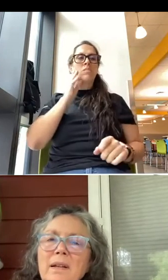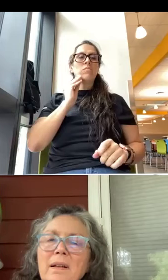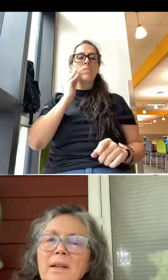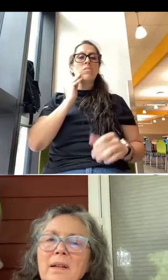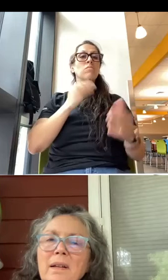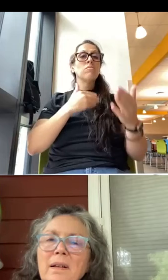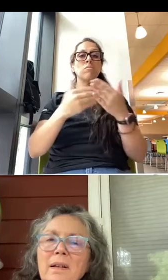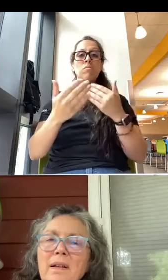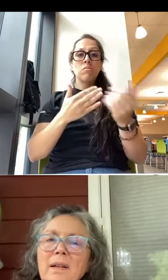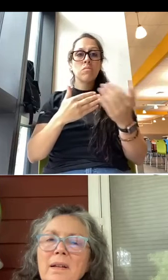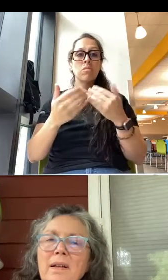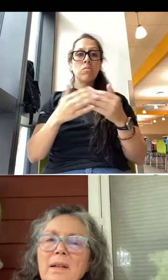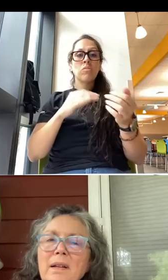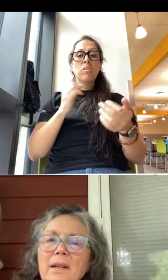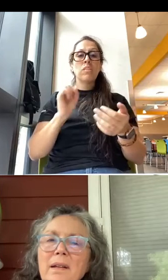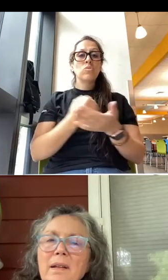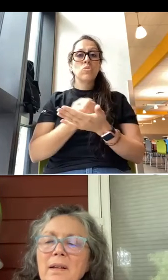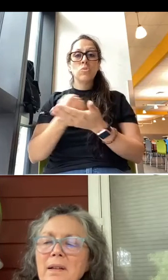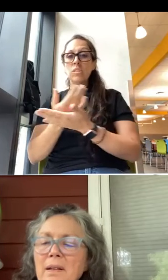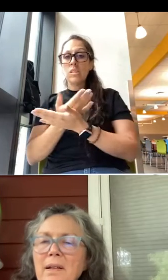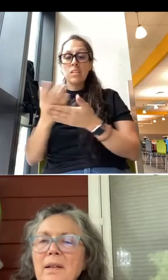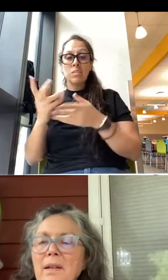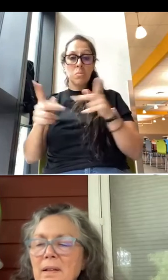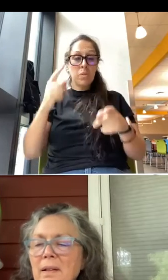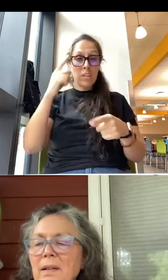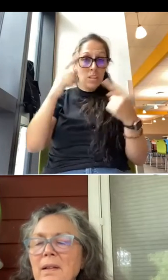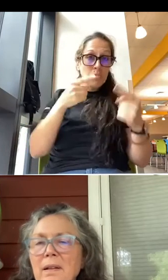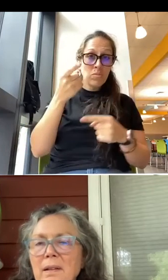source of the things that people think about you is, uh, if you're being